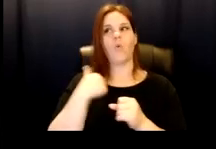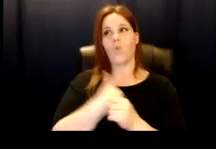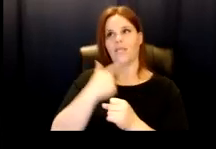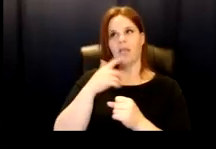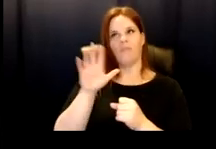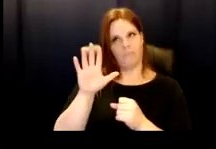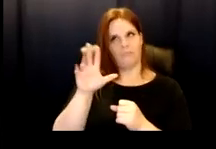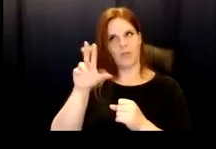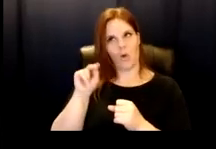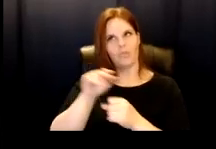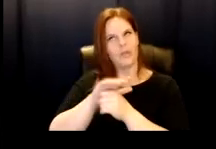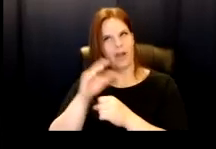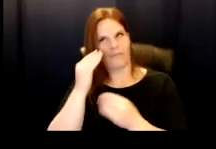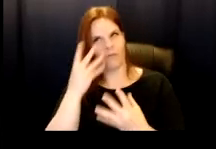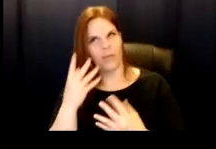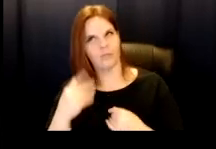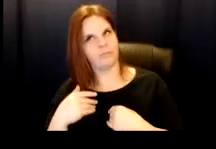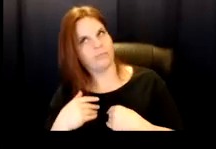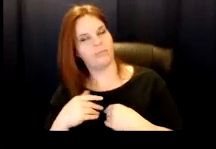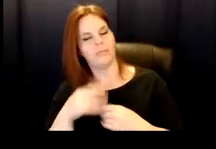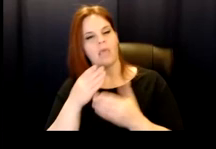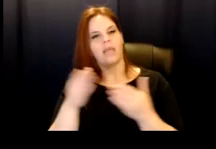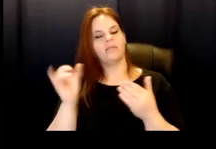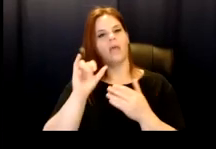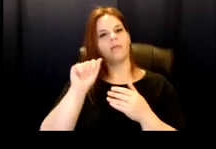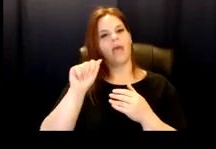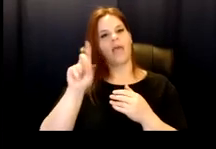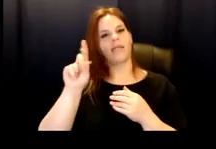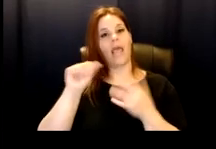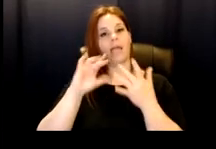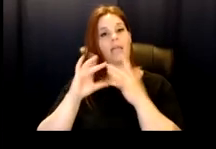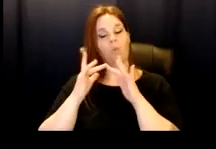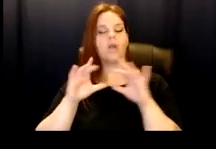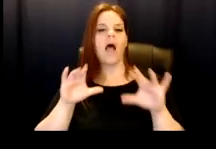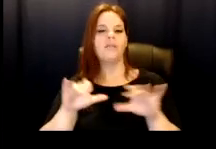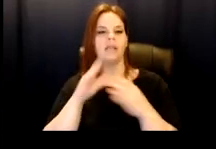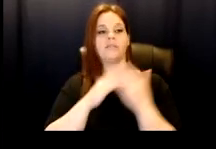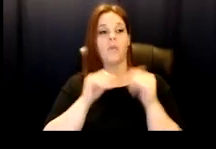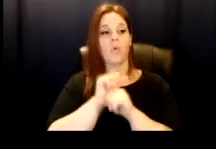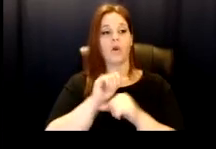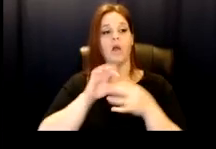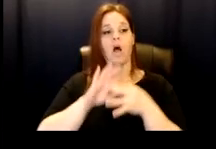And entities like the ADA Network, which I know has done some work on this already, are